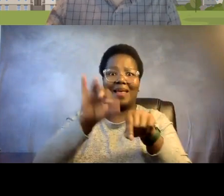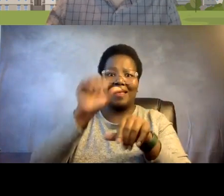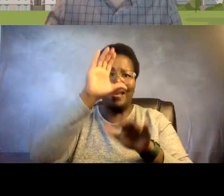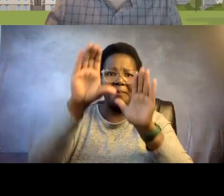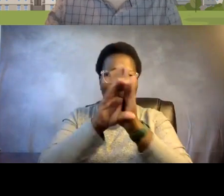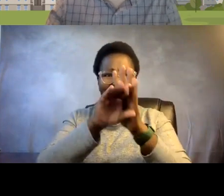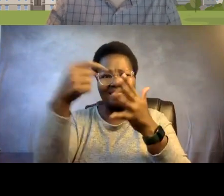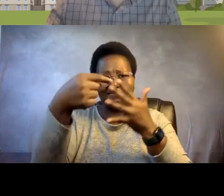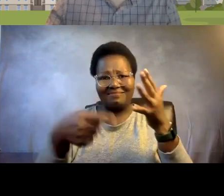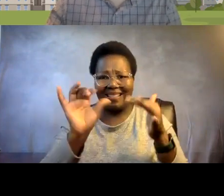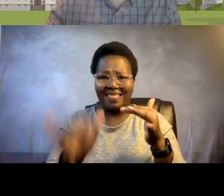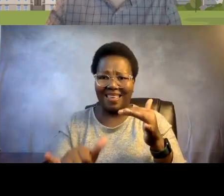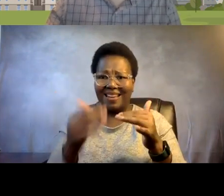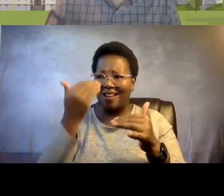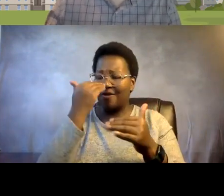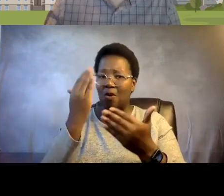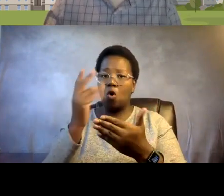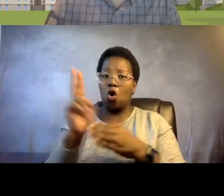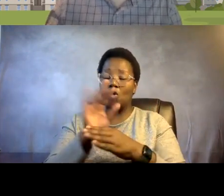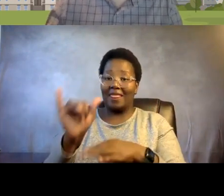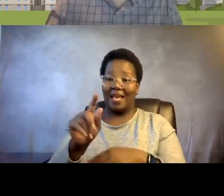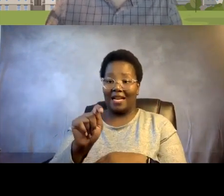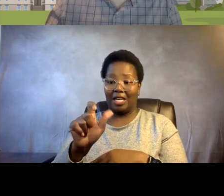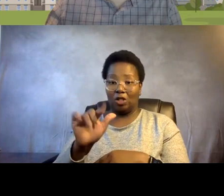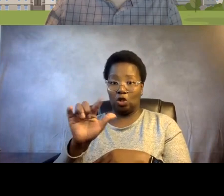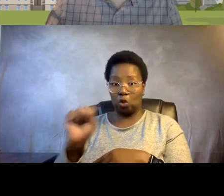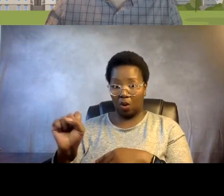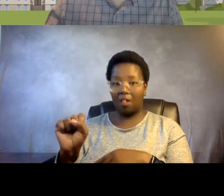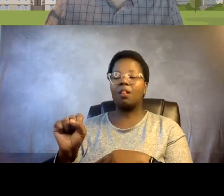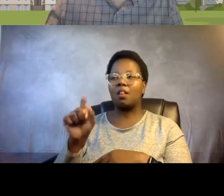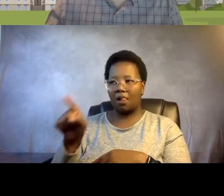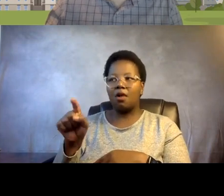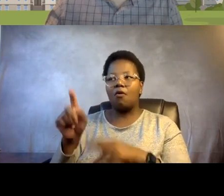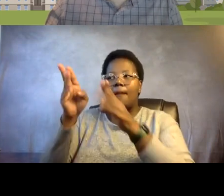you know, you're using that tool that the end user is going to be using. So we suggest